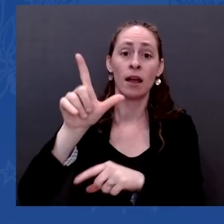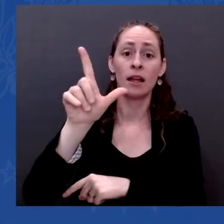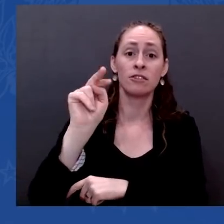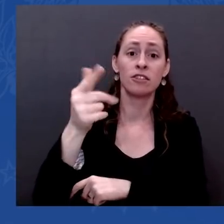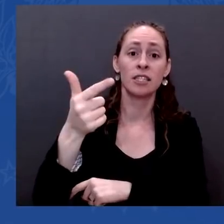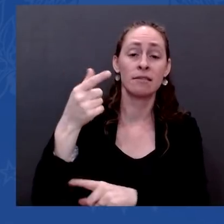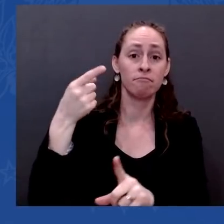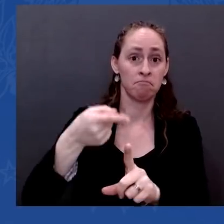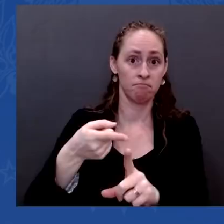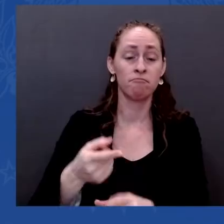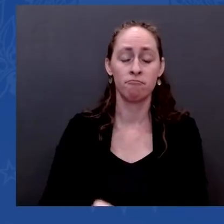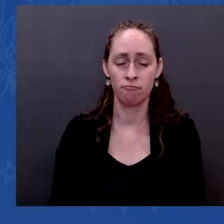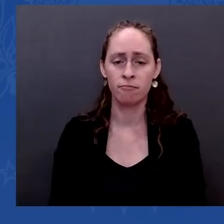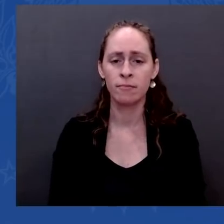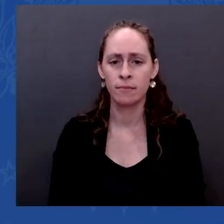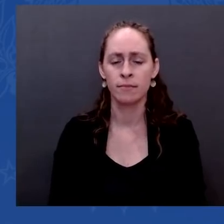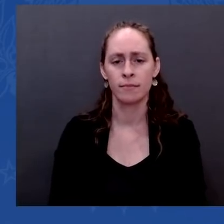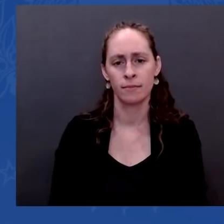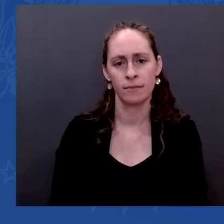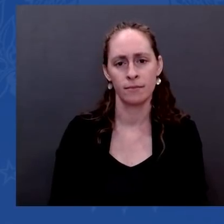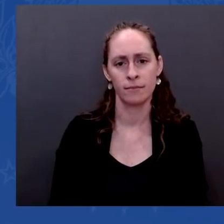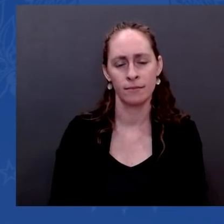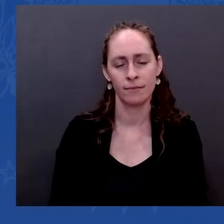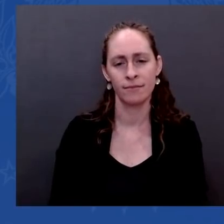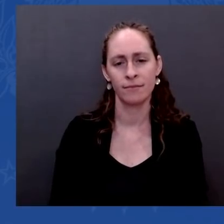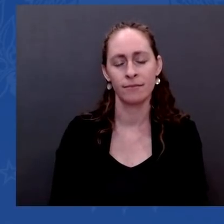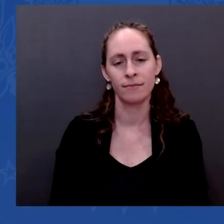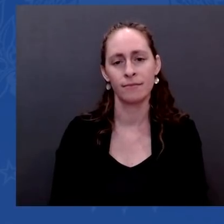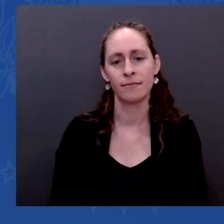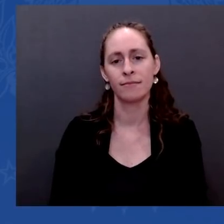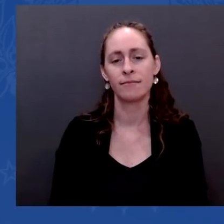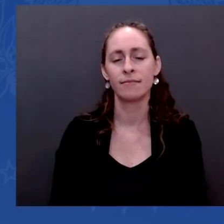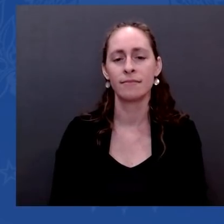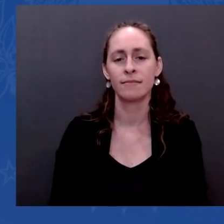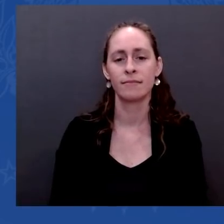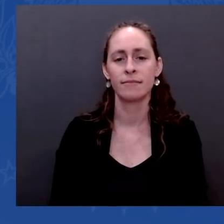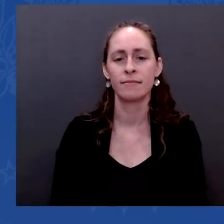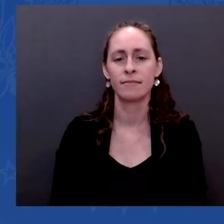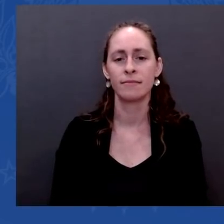used across the world is gas, and that is part of the debate.